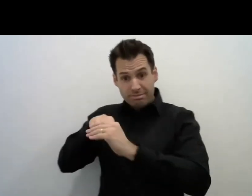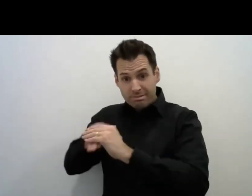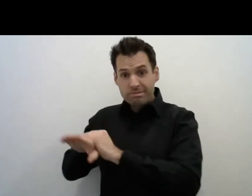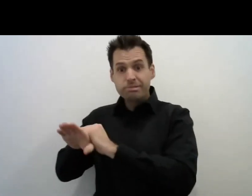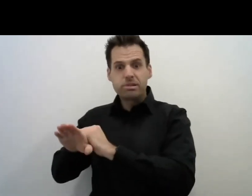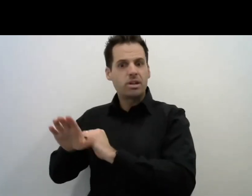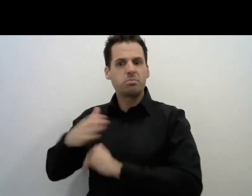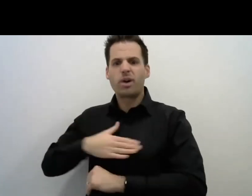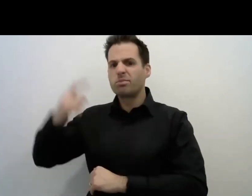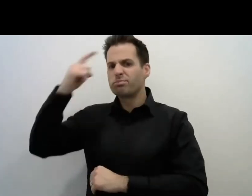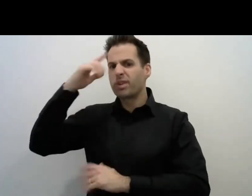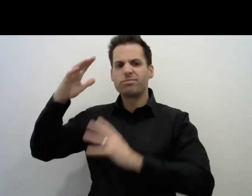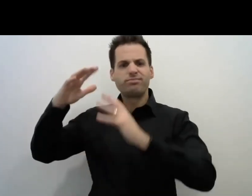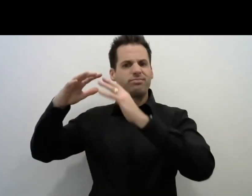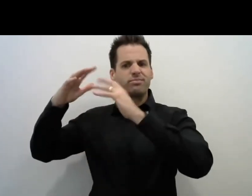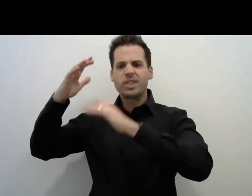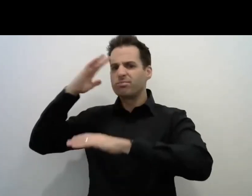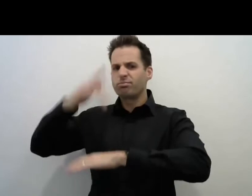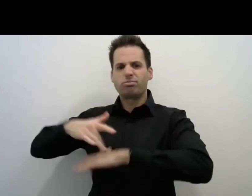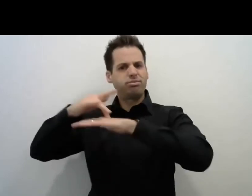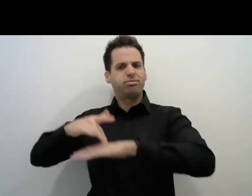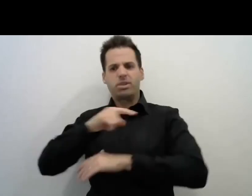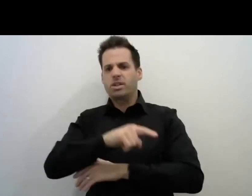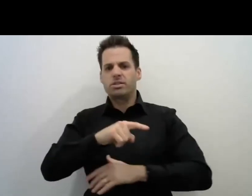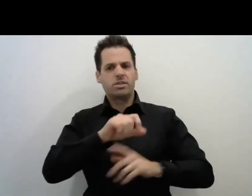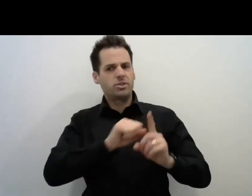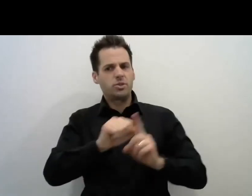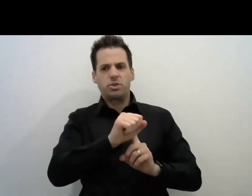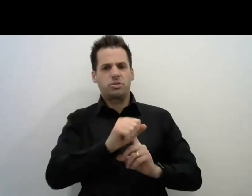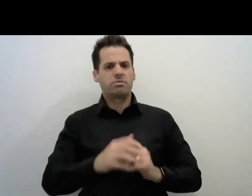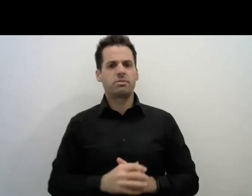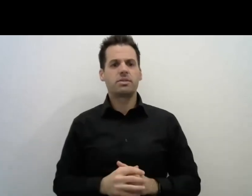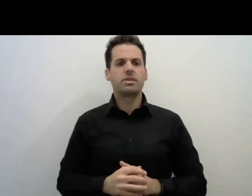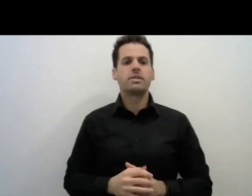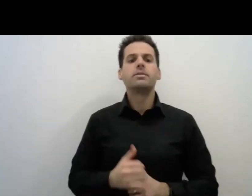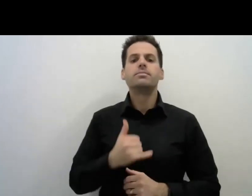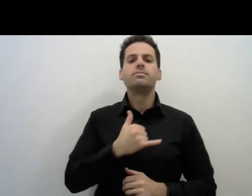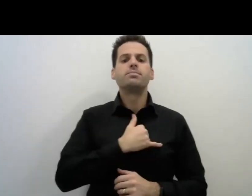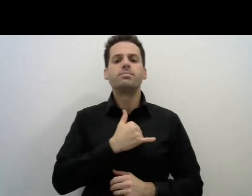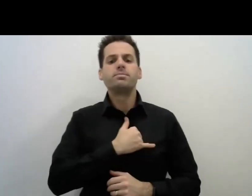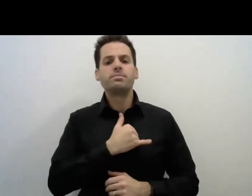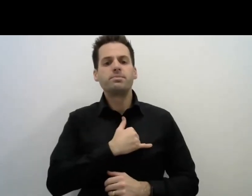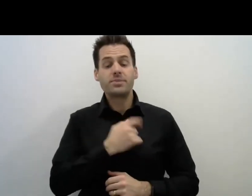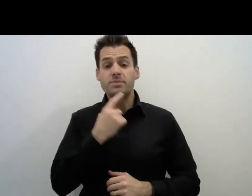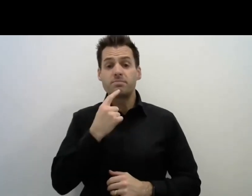be there for and i i think these are just such you raise such an important issue um